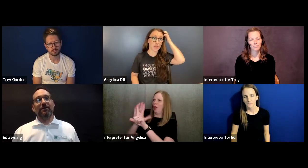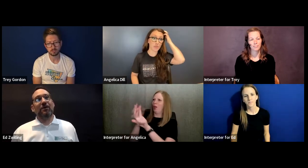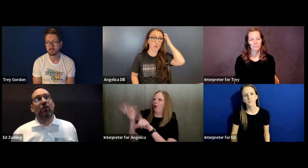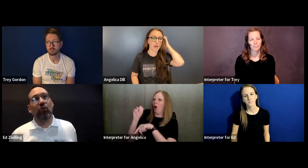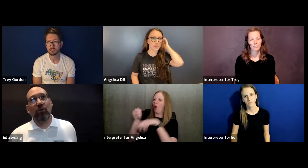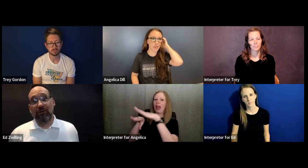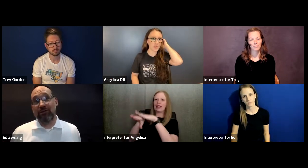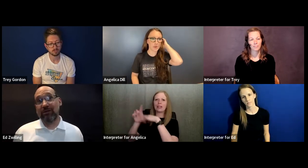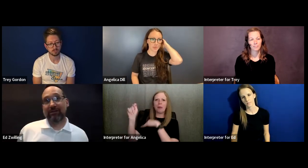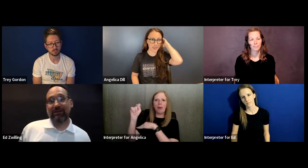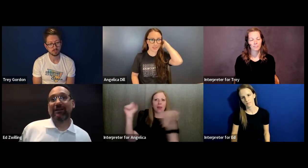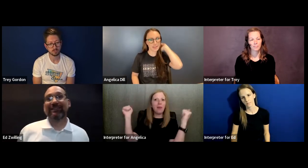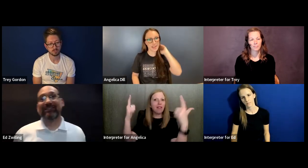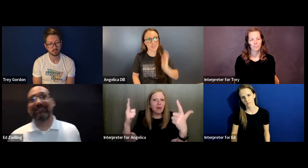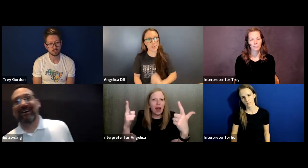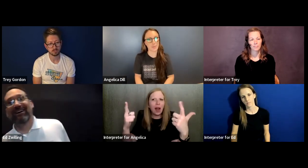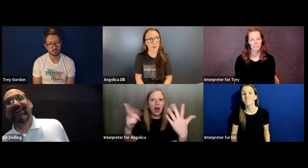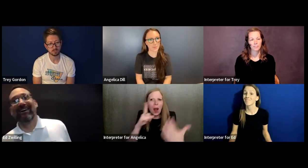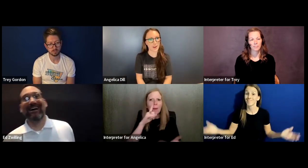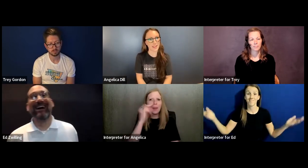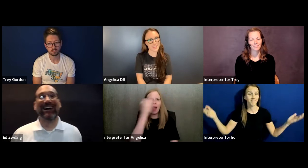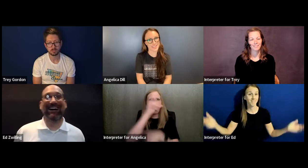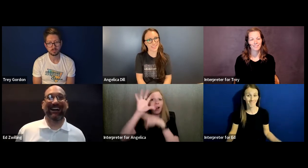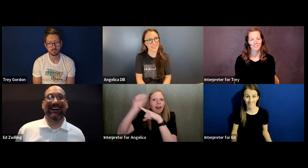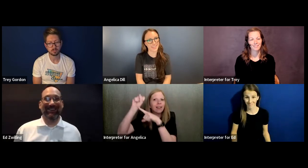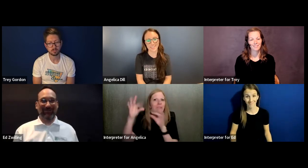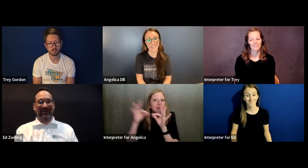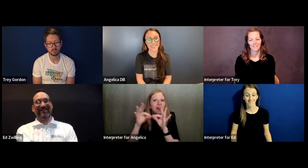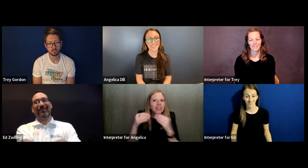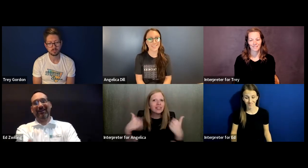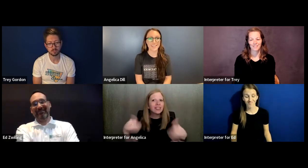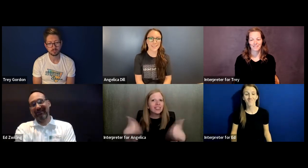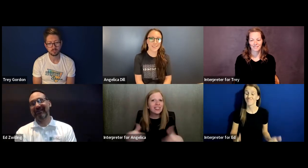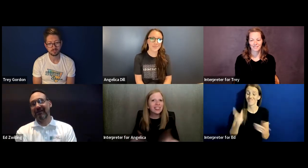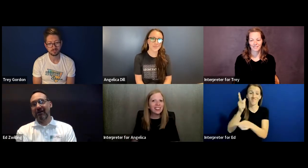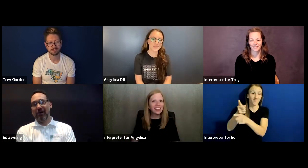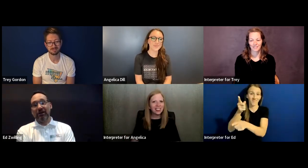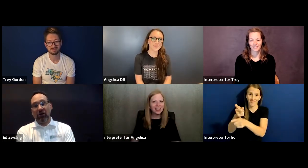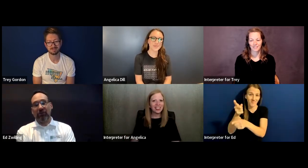everywhere that would be an astronomical price right right right but you know the